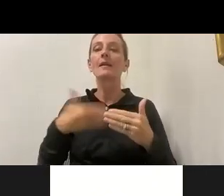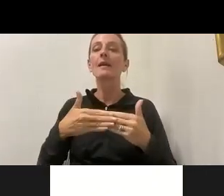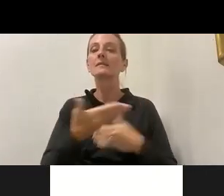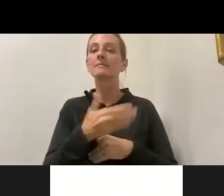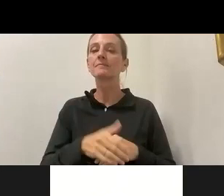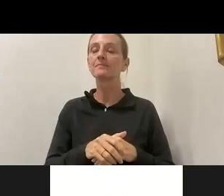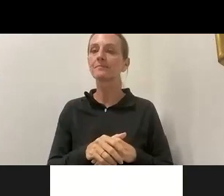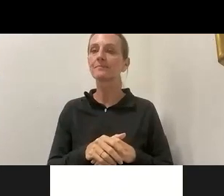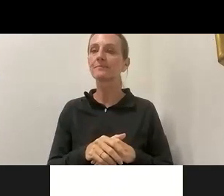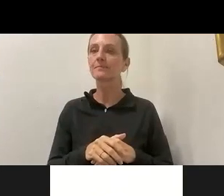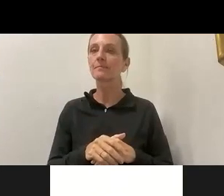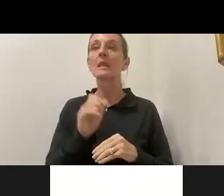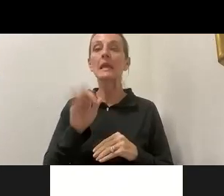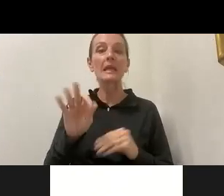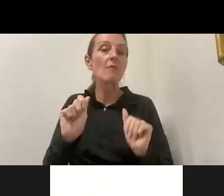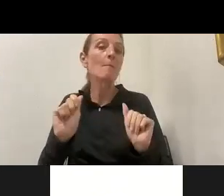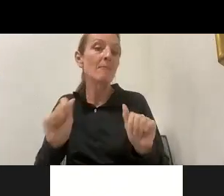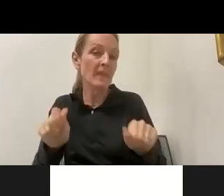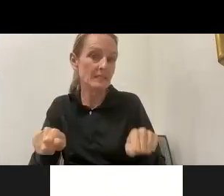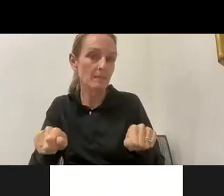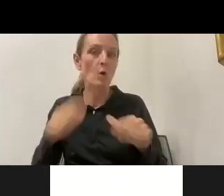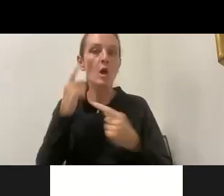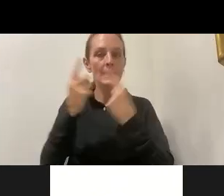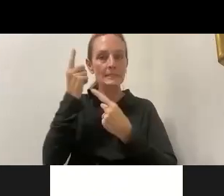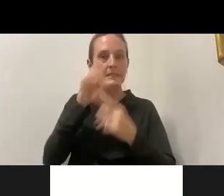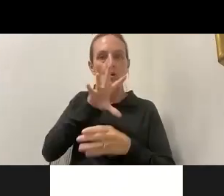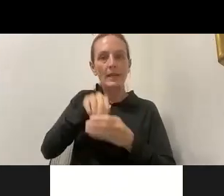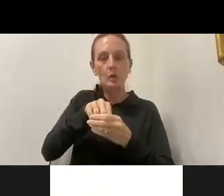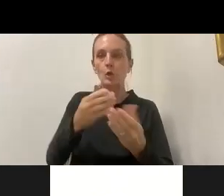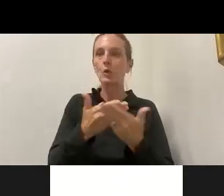So, if feasible, consider including things in addition to what is required.